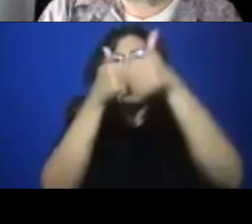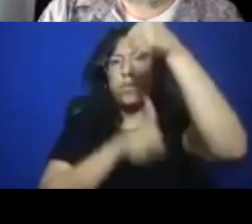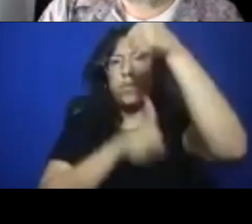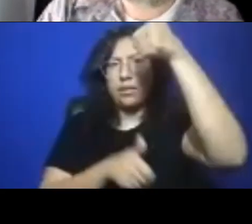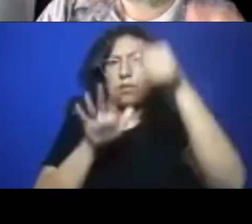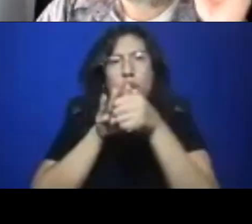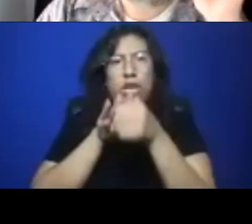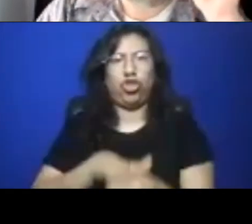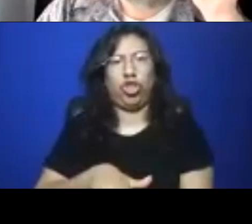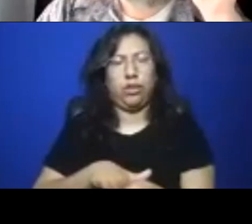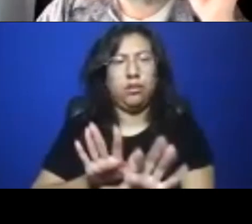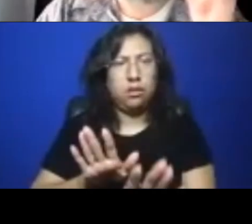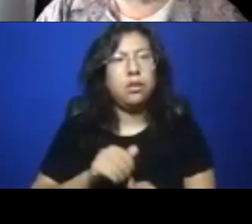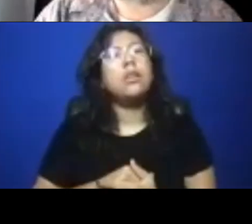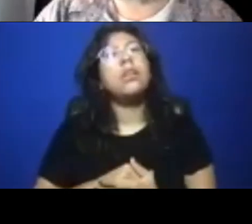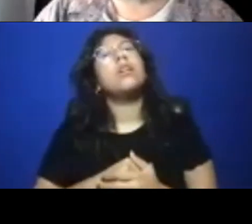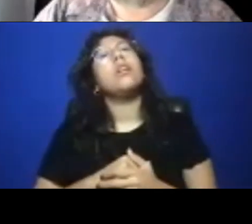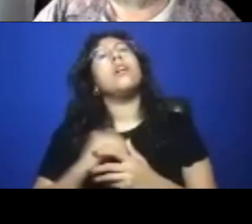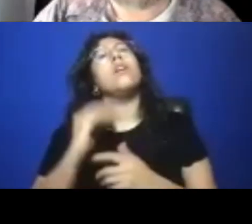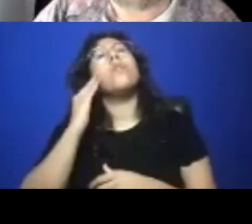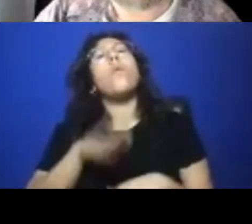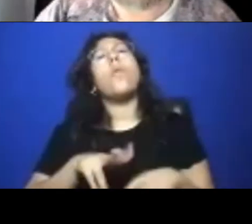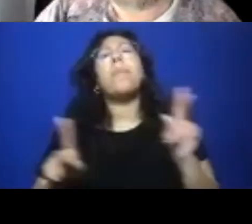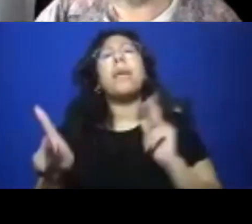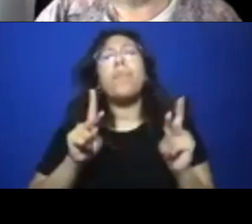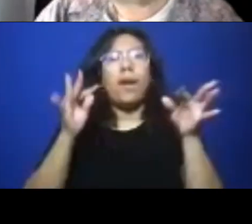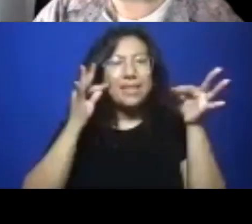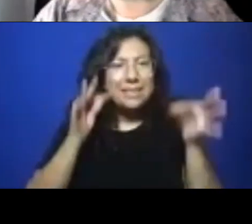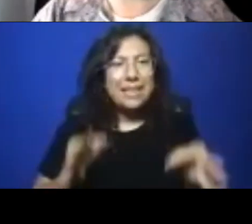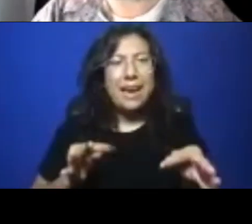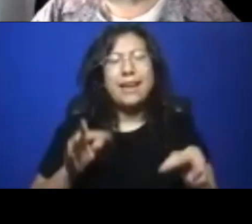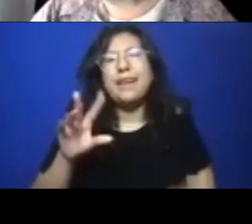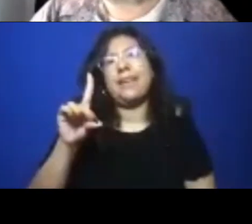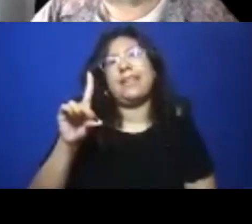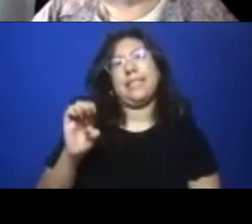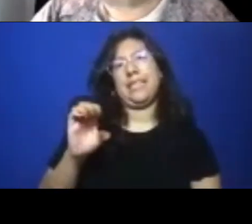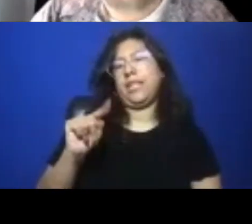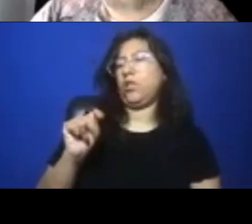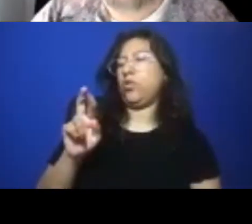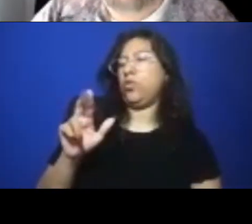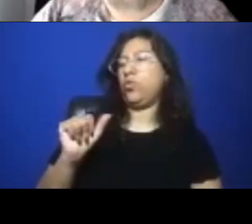We know too, that people are choosing to detransition. There is absolutely nothing wrong